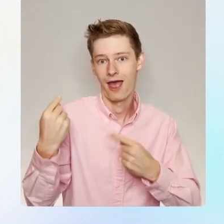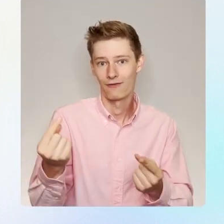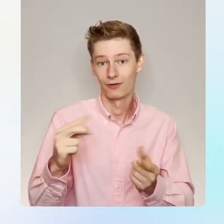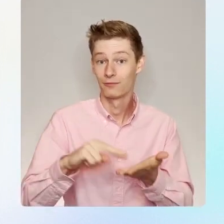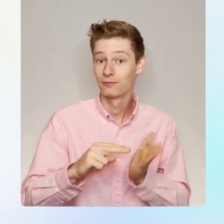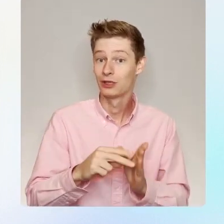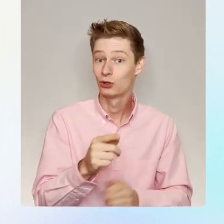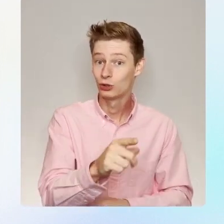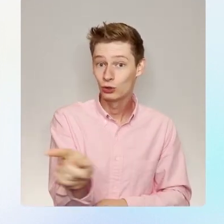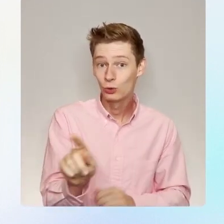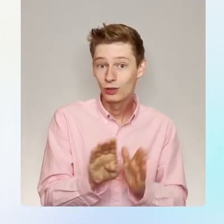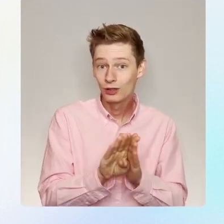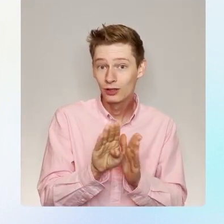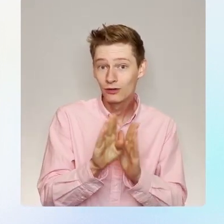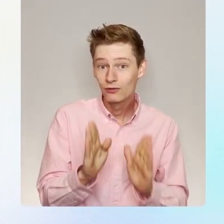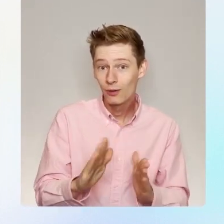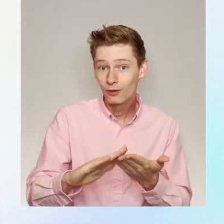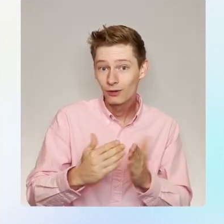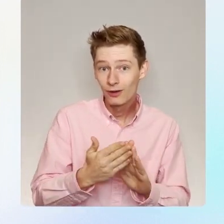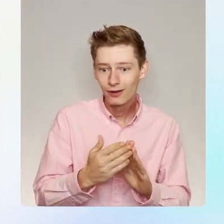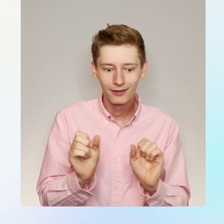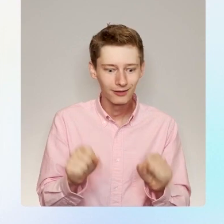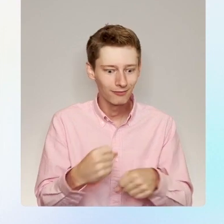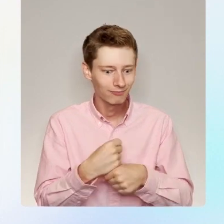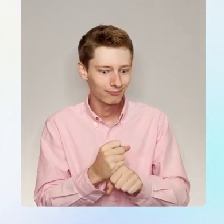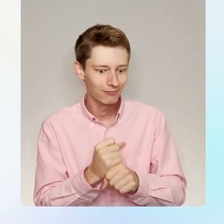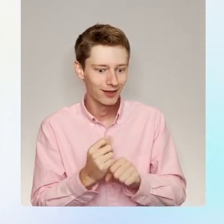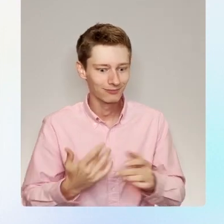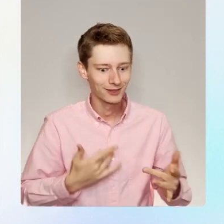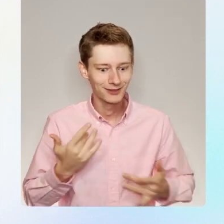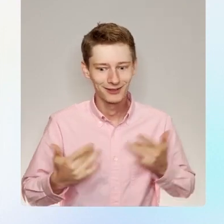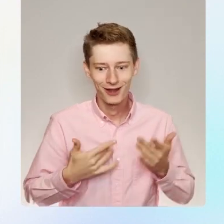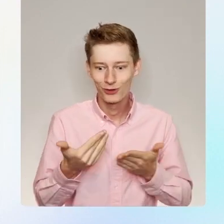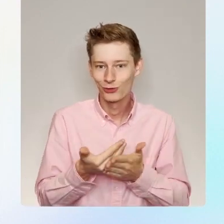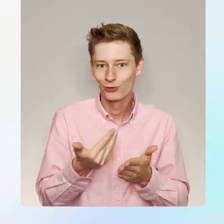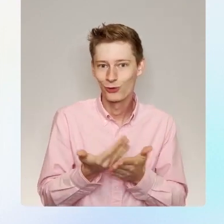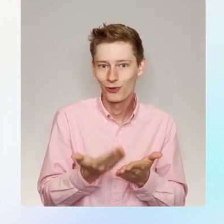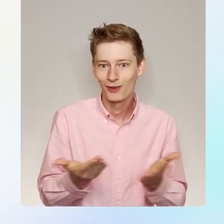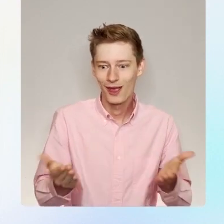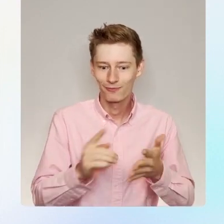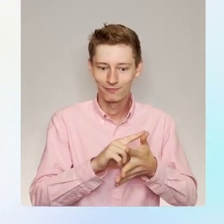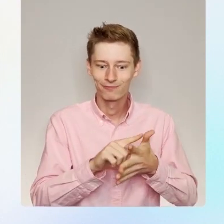the developer community to build some exciting new things. So let's cover some of those.